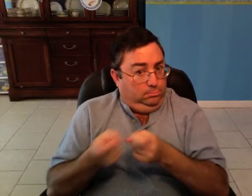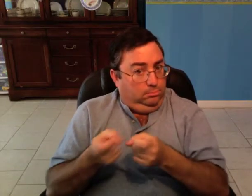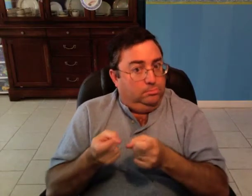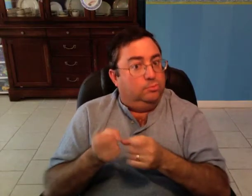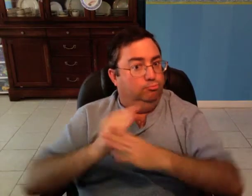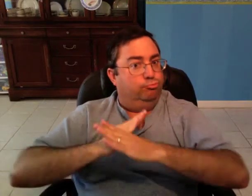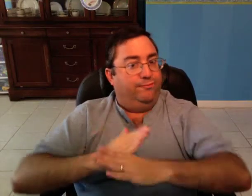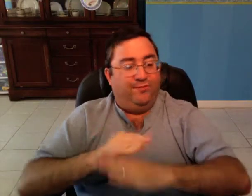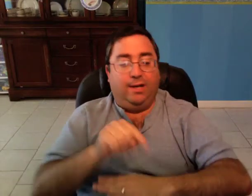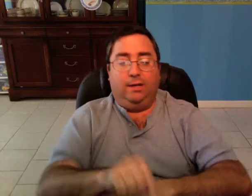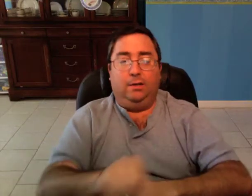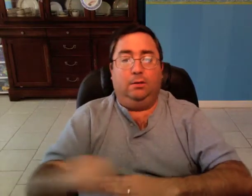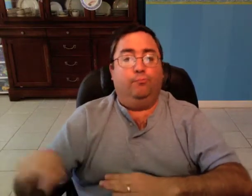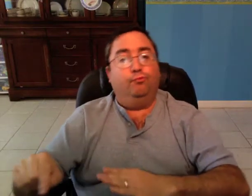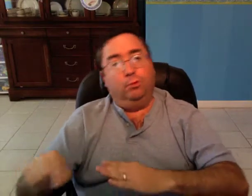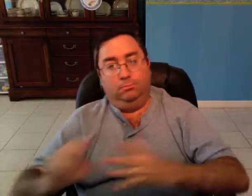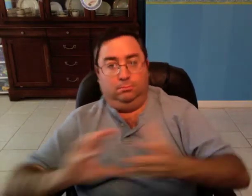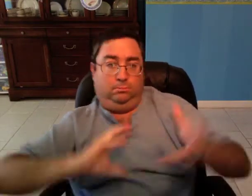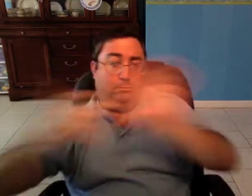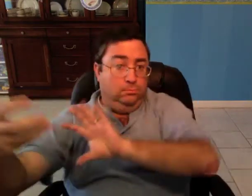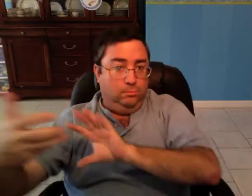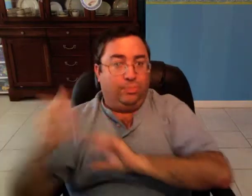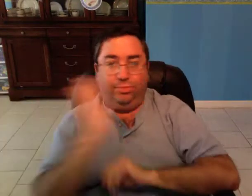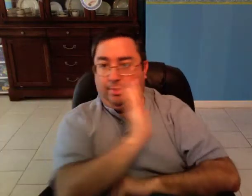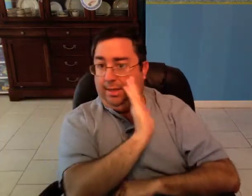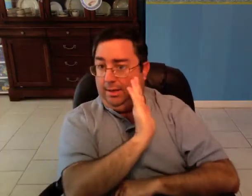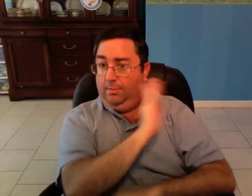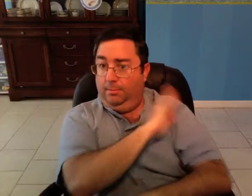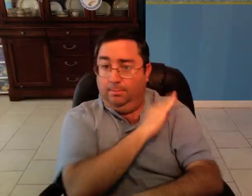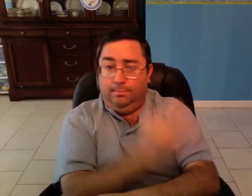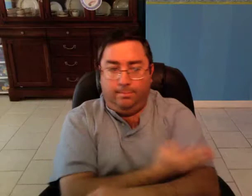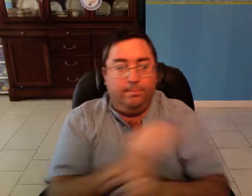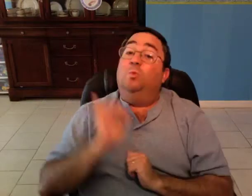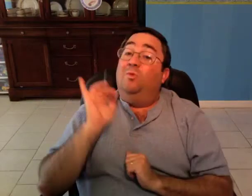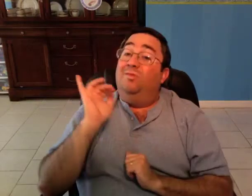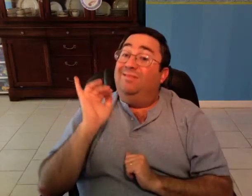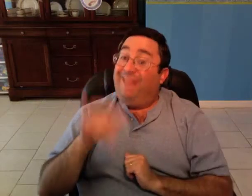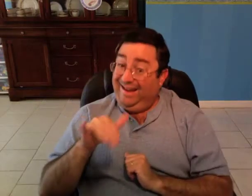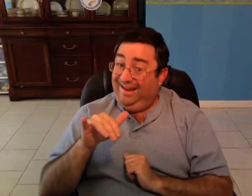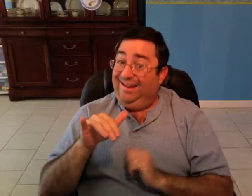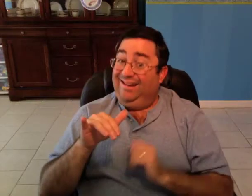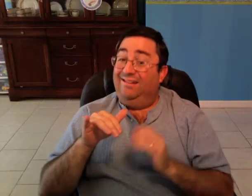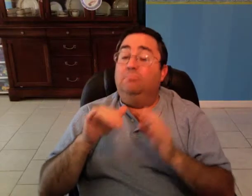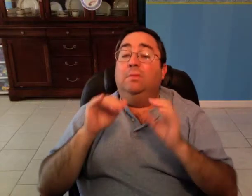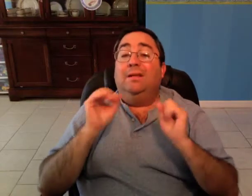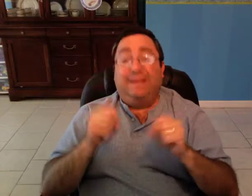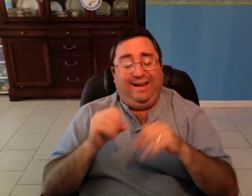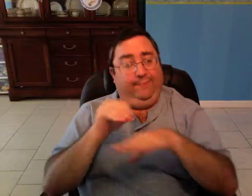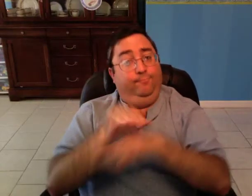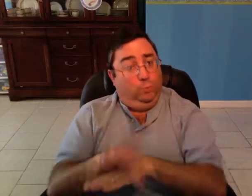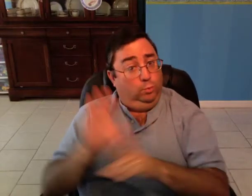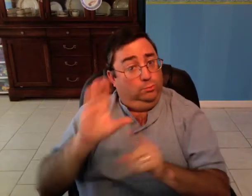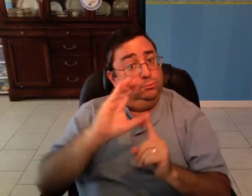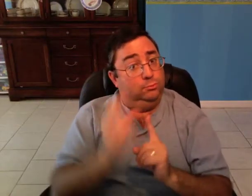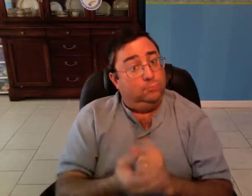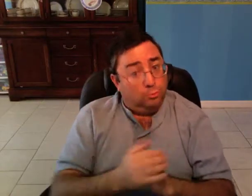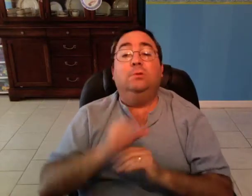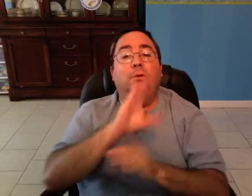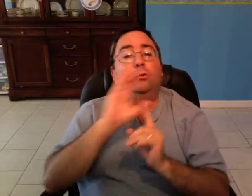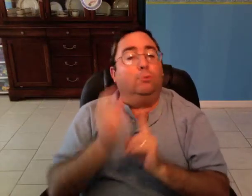They will control things to prevent the loss of their power. So that can influence culture as well.